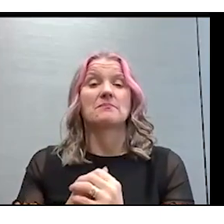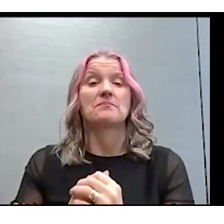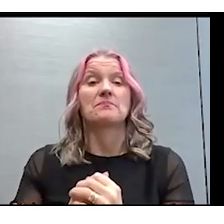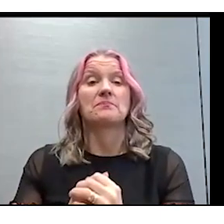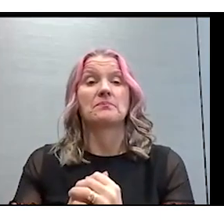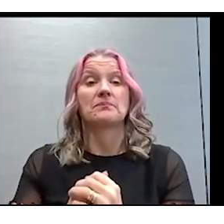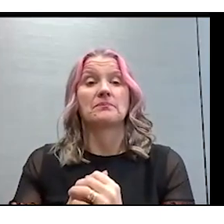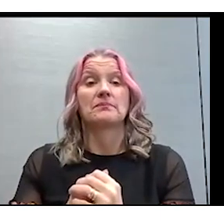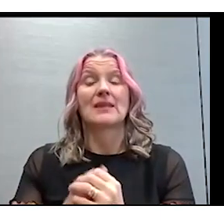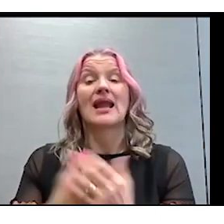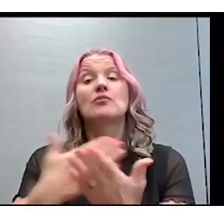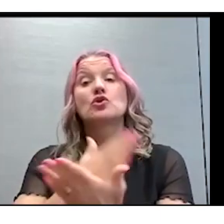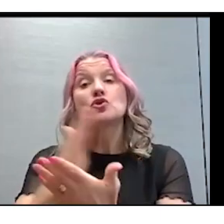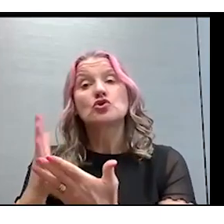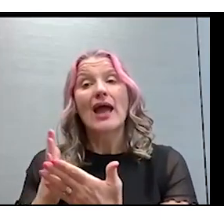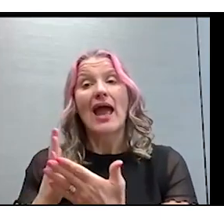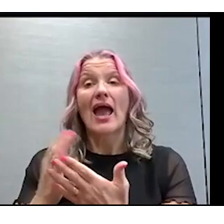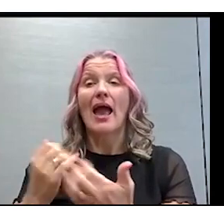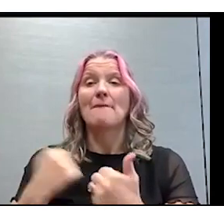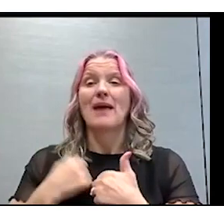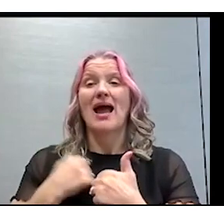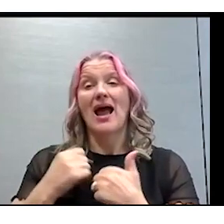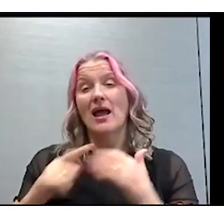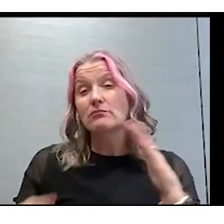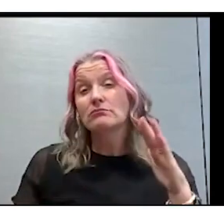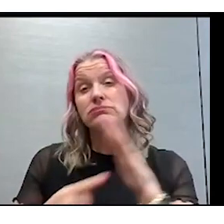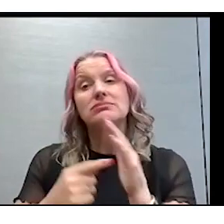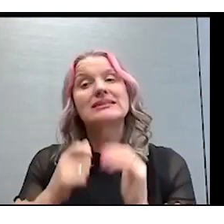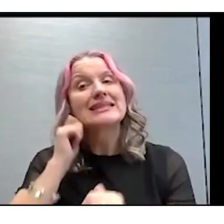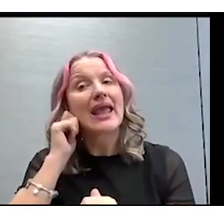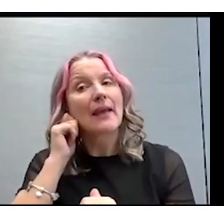And I'm going to share what are my top lessons in terms of when you're